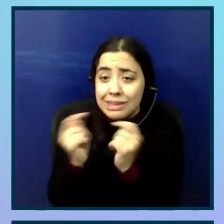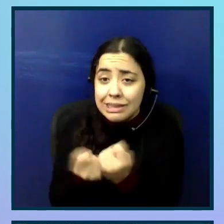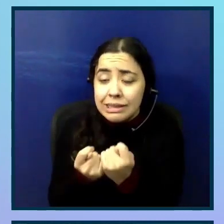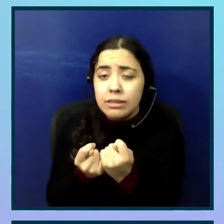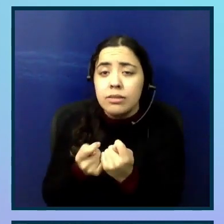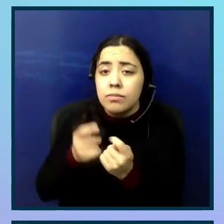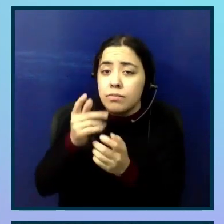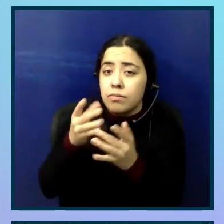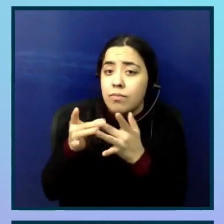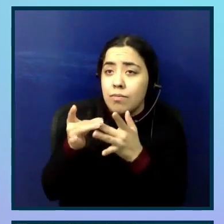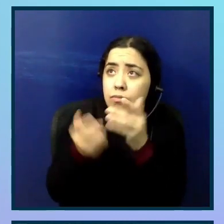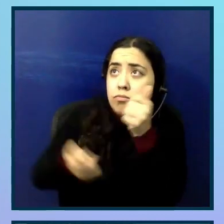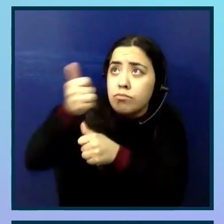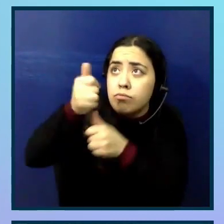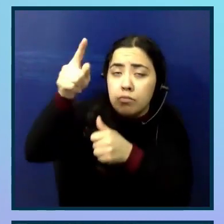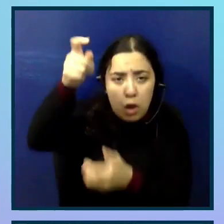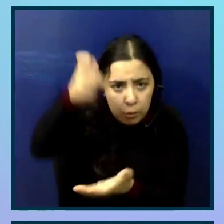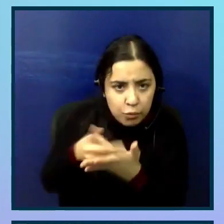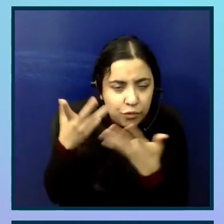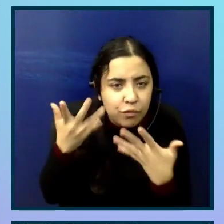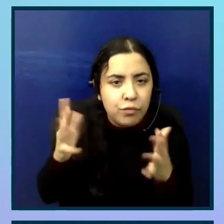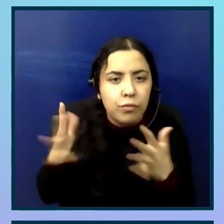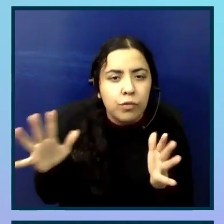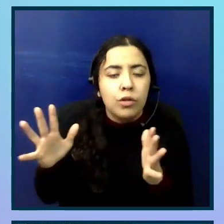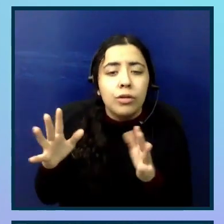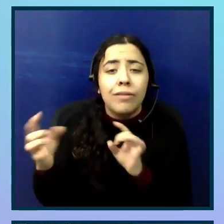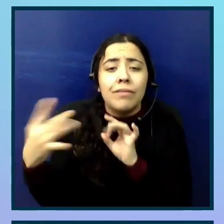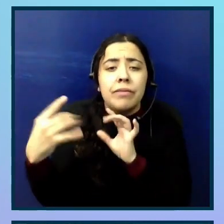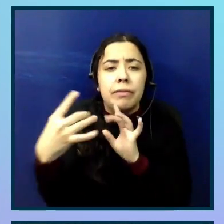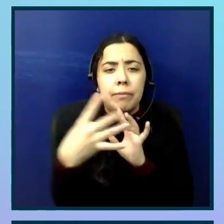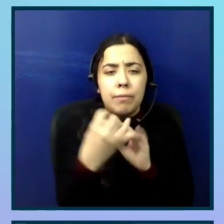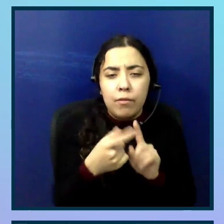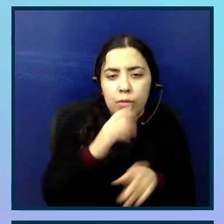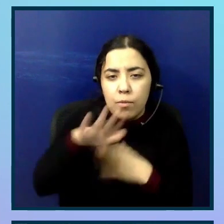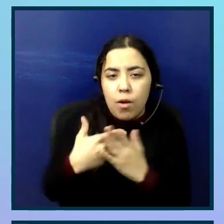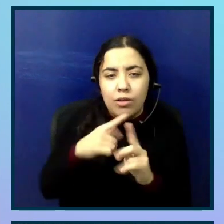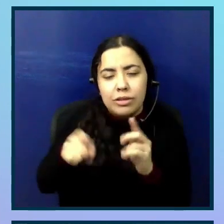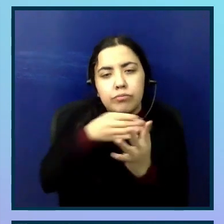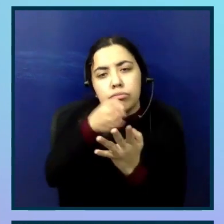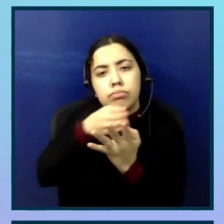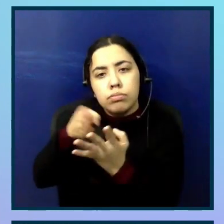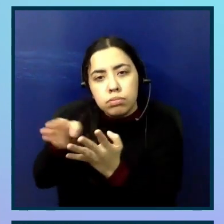and we collected feedback from all these different avenues and we used those to update and improve our standards